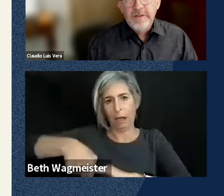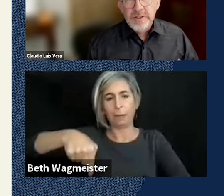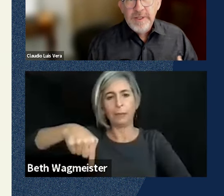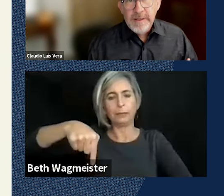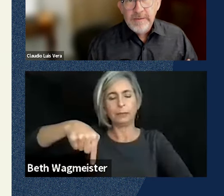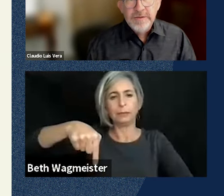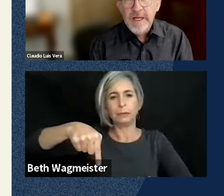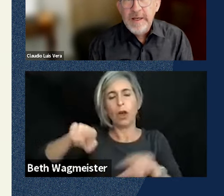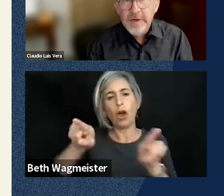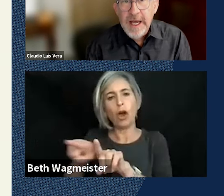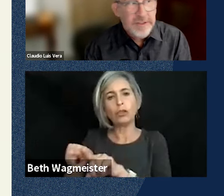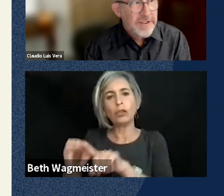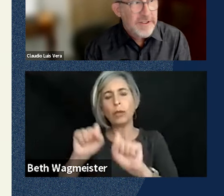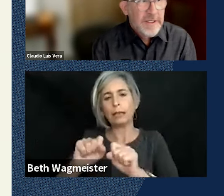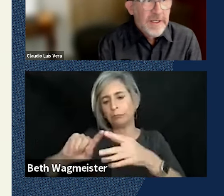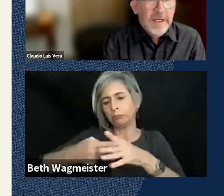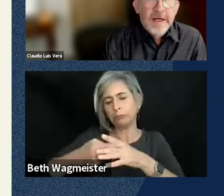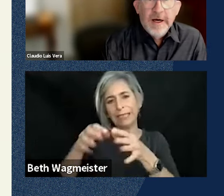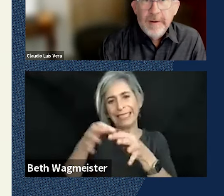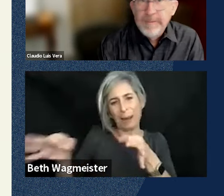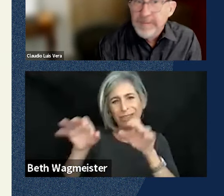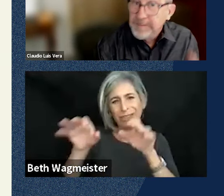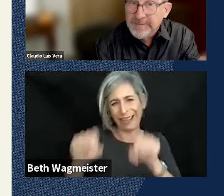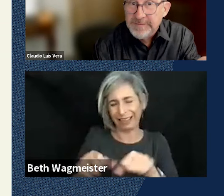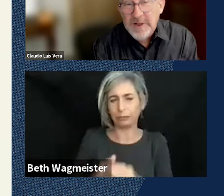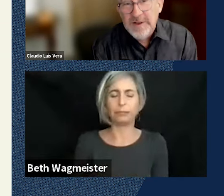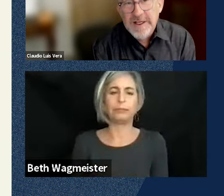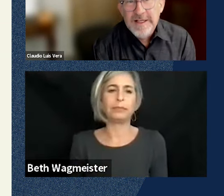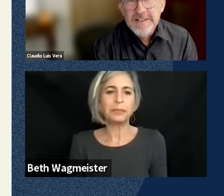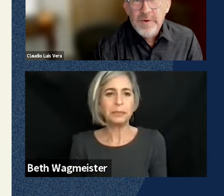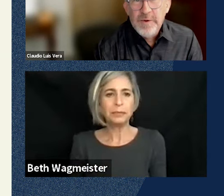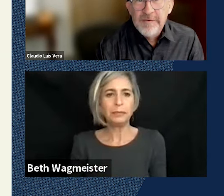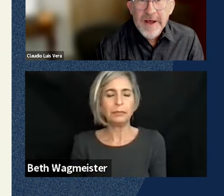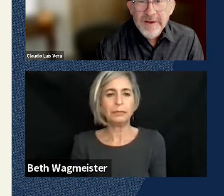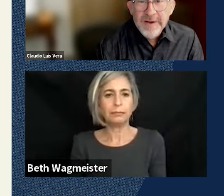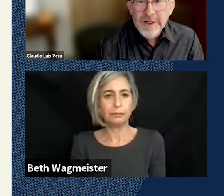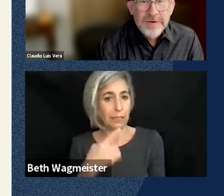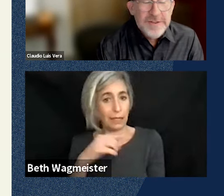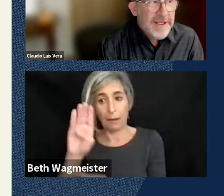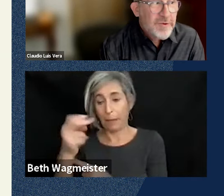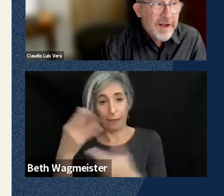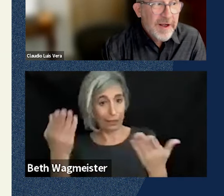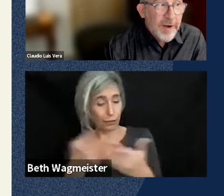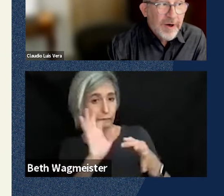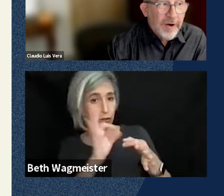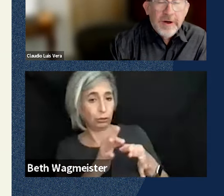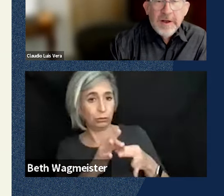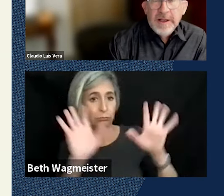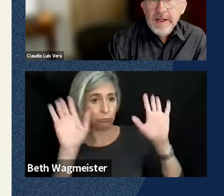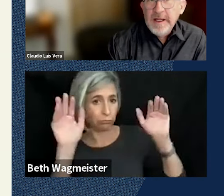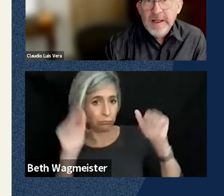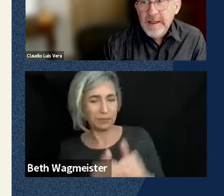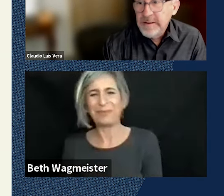And you should be able to enable captions. Like I said, we have Beth here for today's webinar.